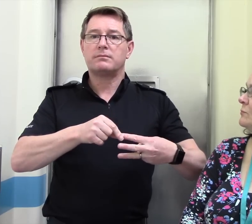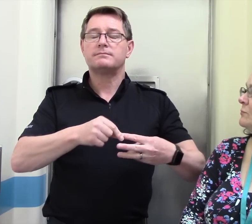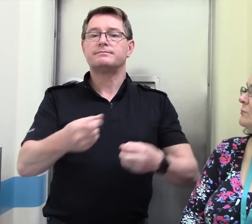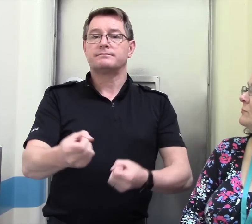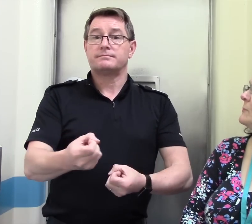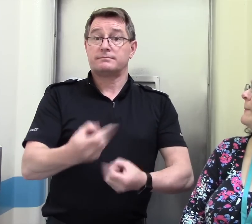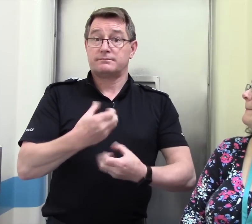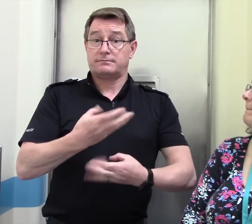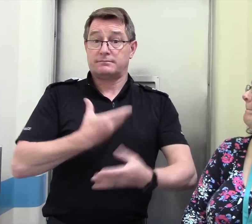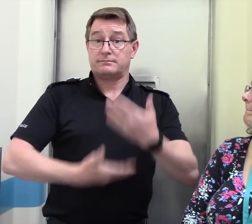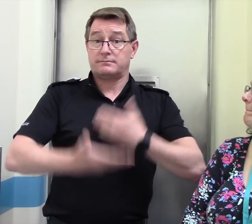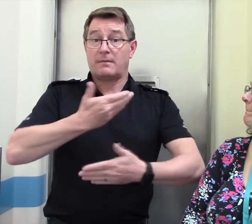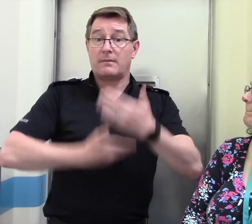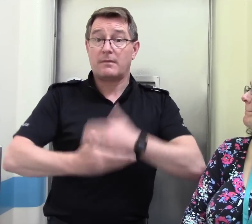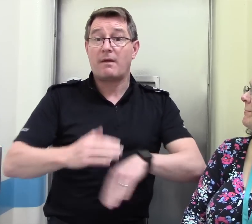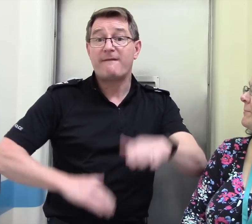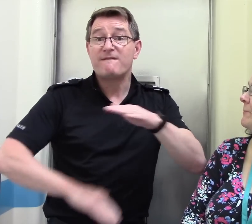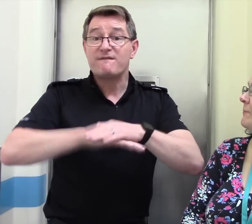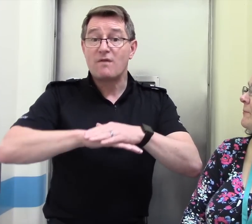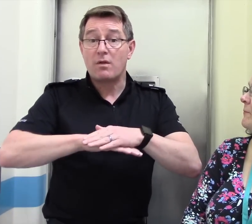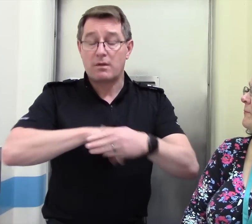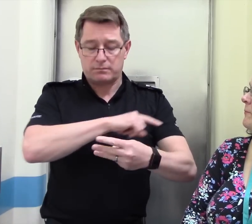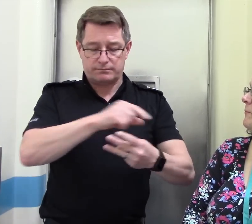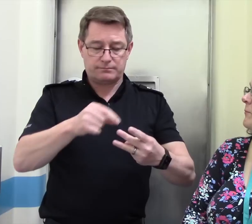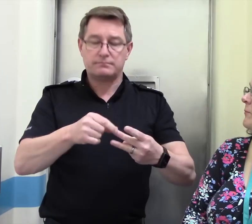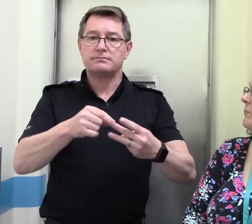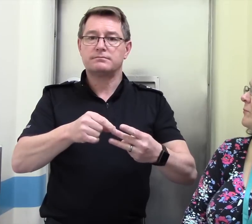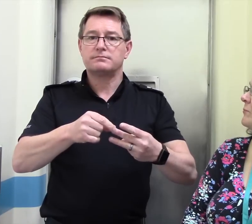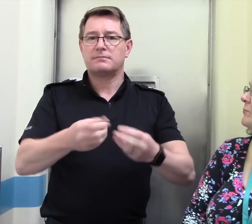1. You can explain fully.